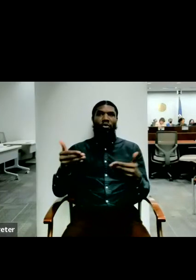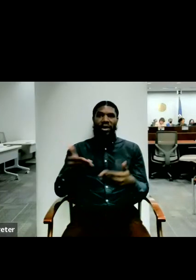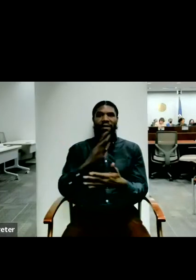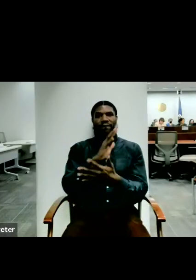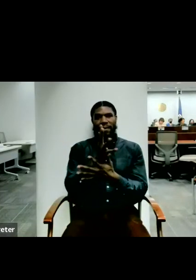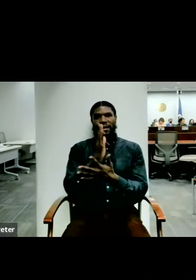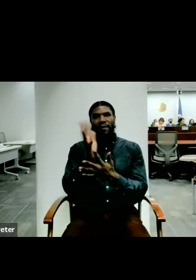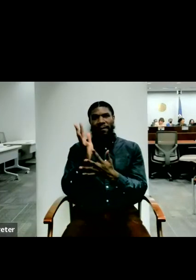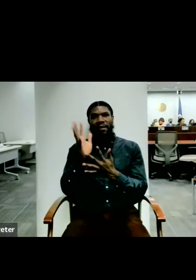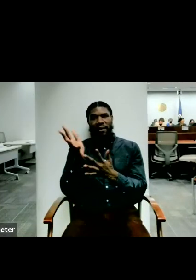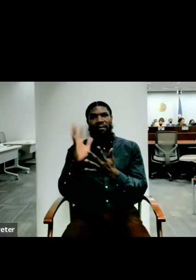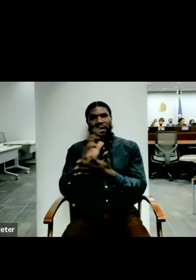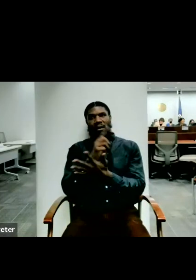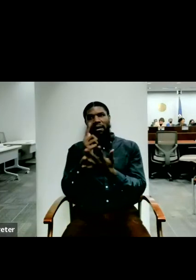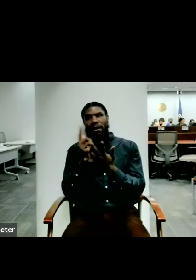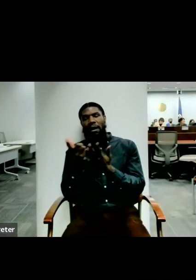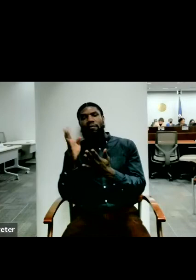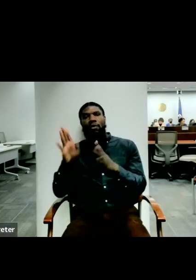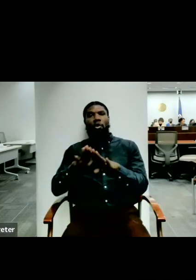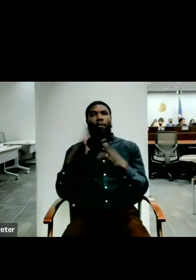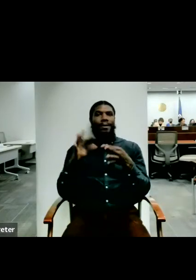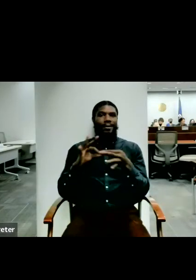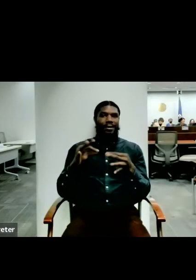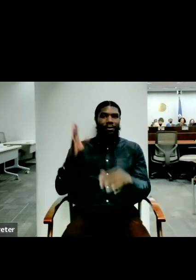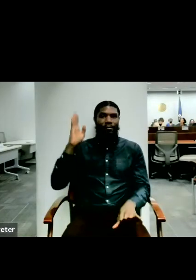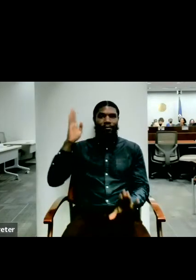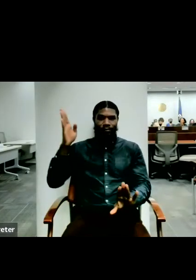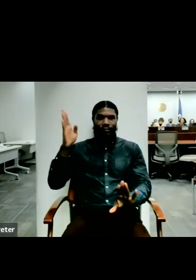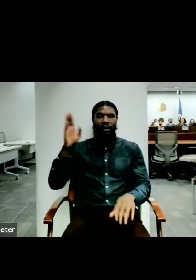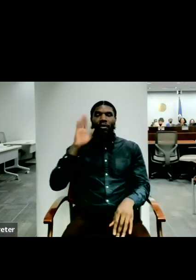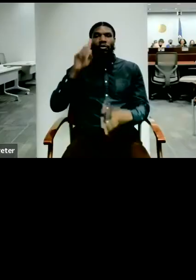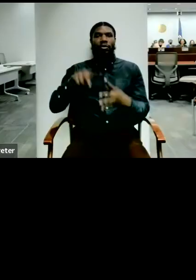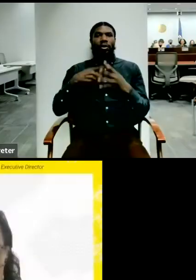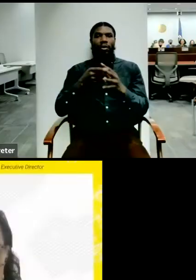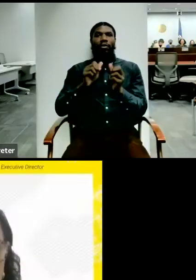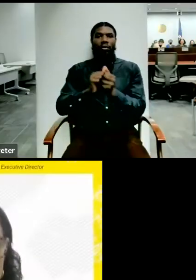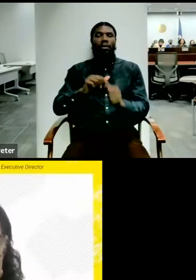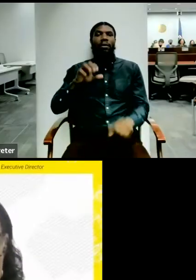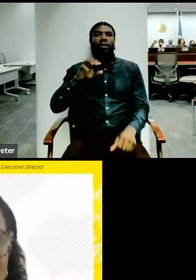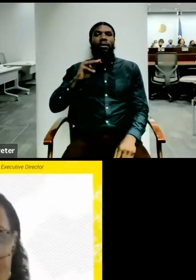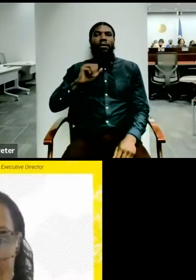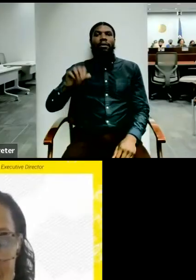minutes of opening testimony and I'll begin with Ms. Kulkarni who is joining us remotely.